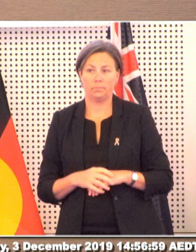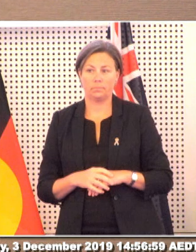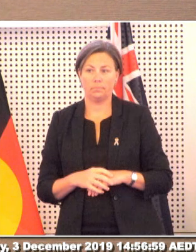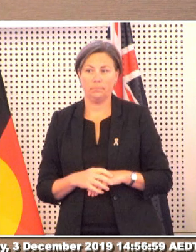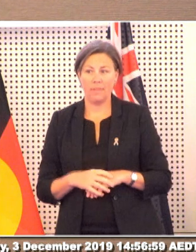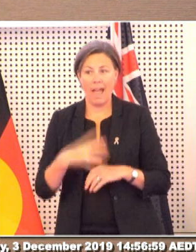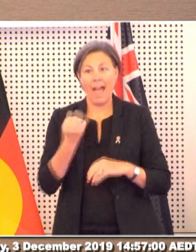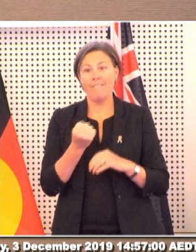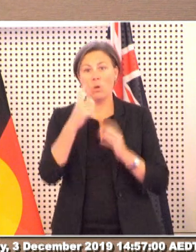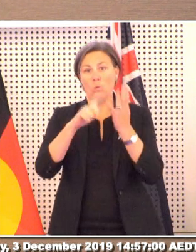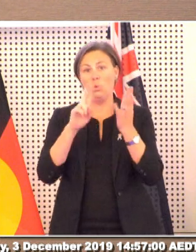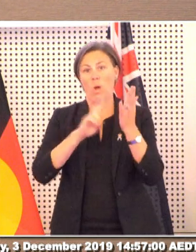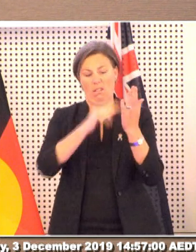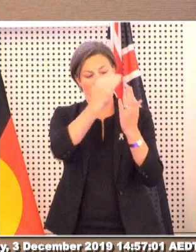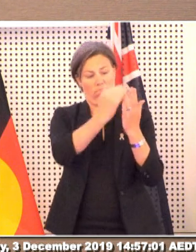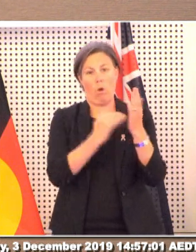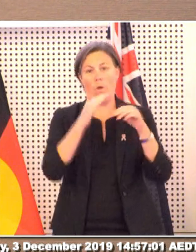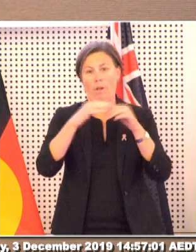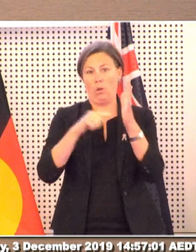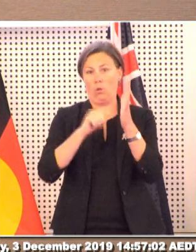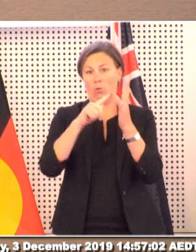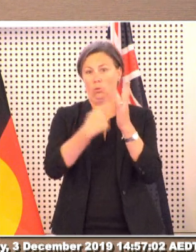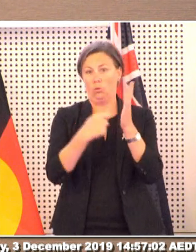requires active monitoring.